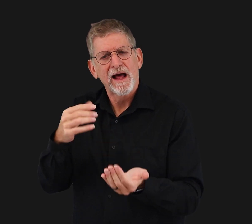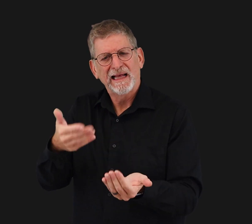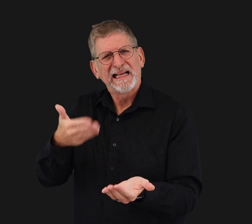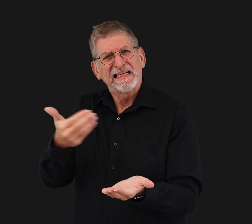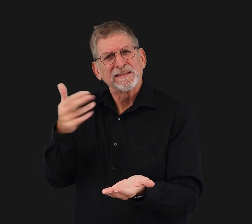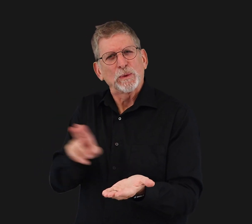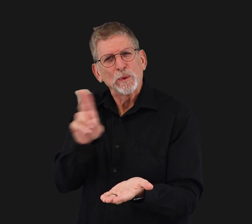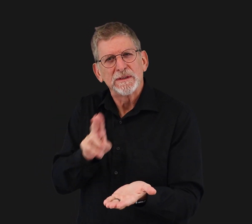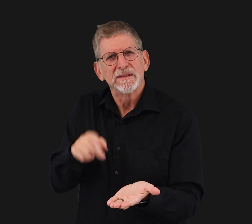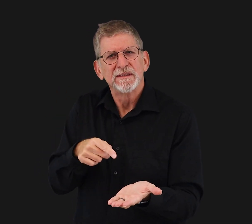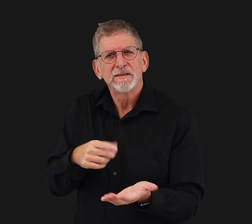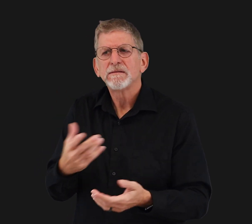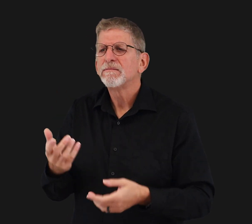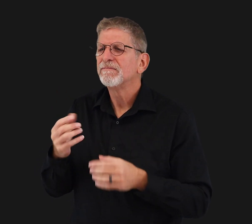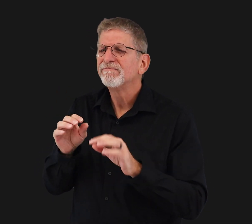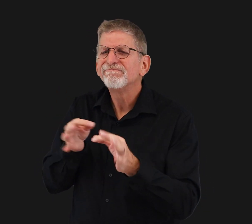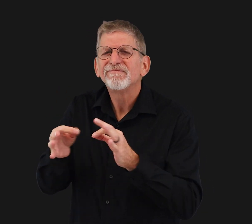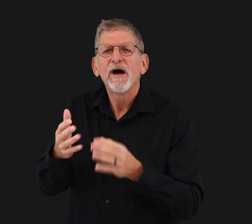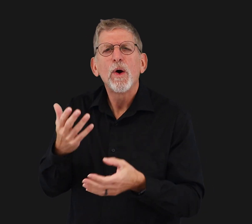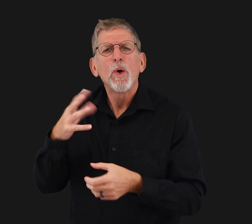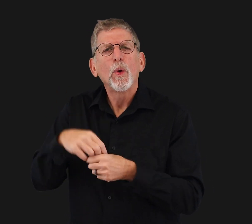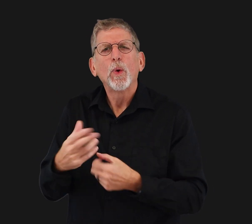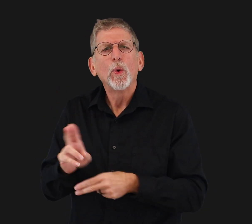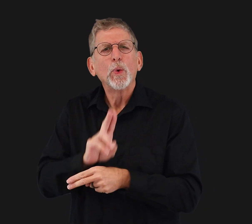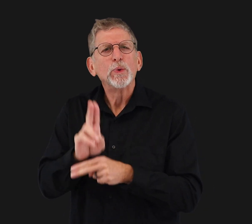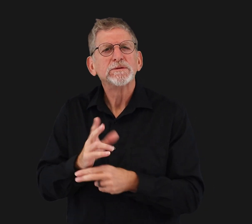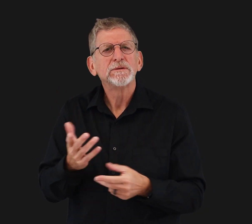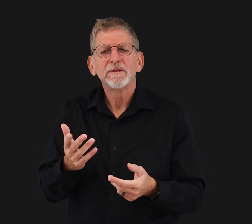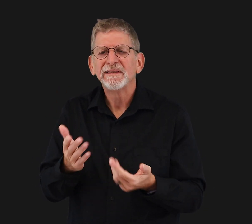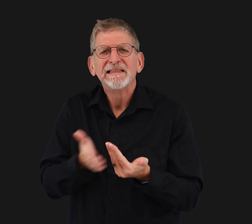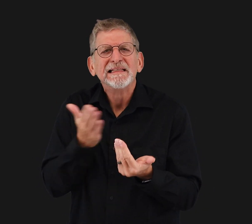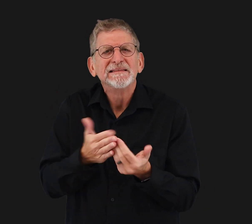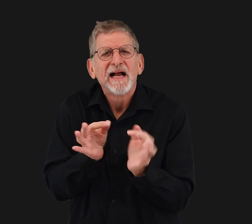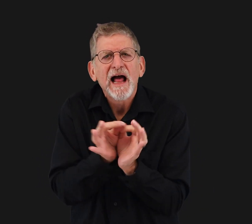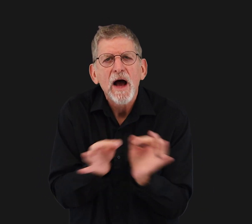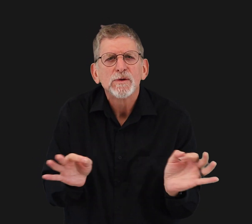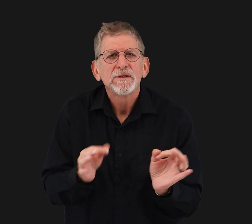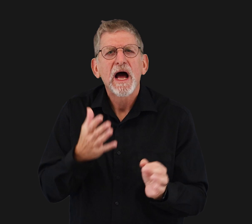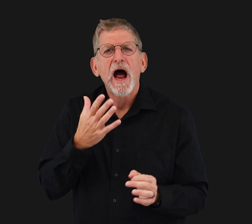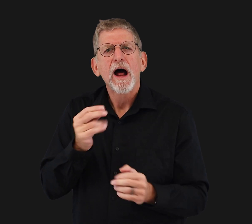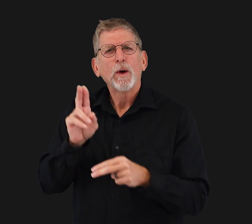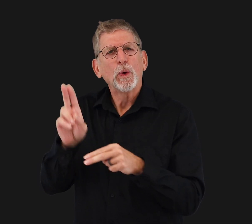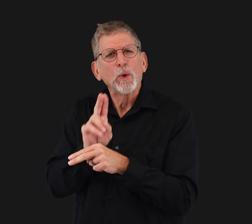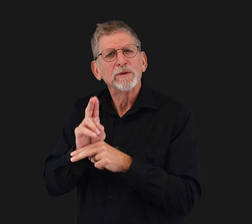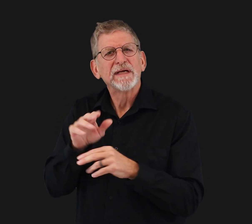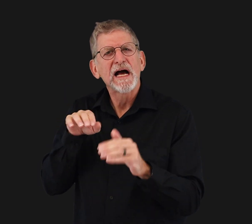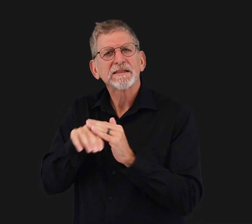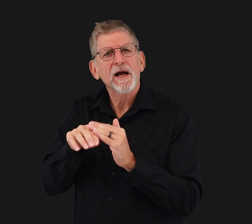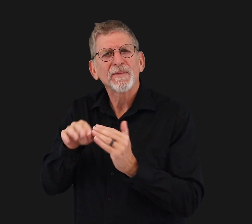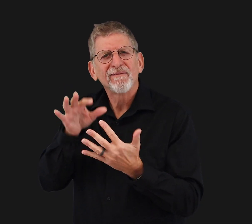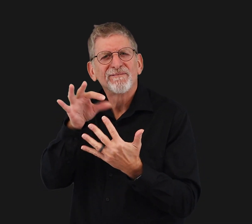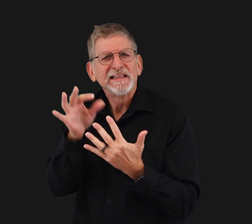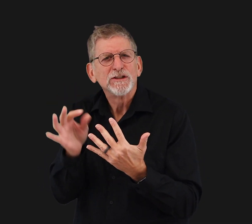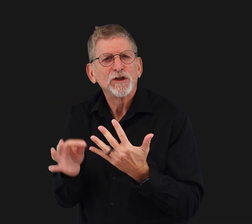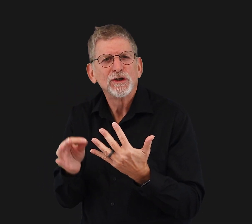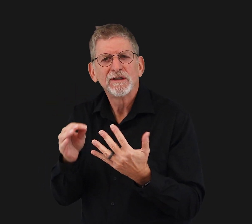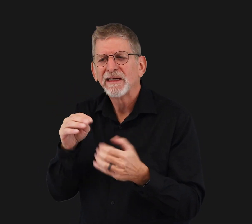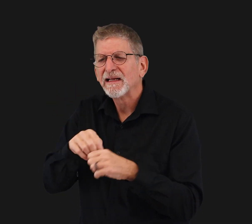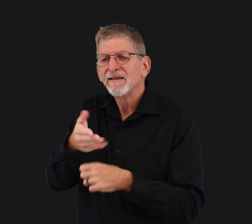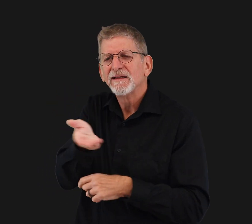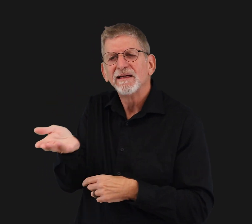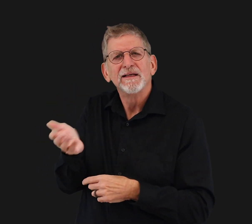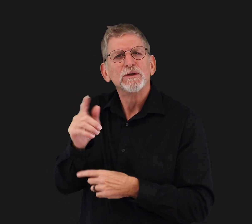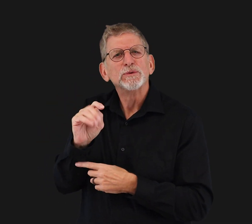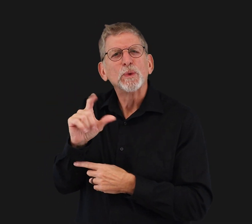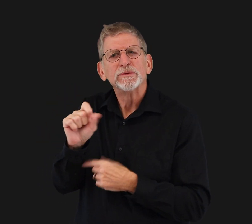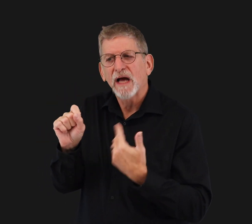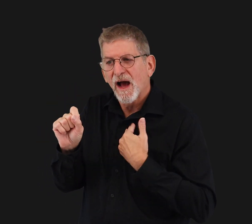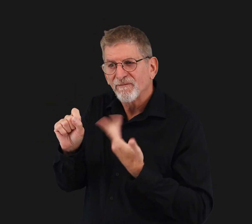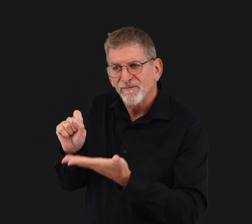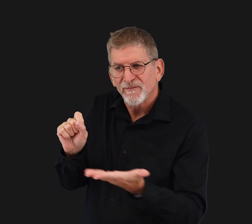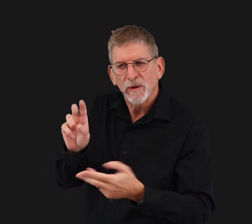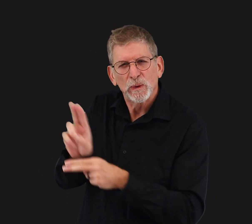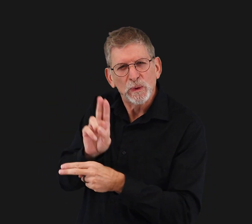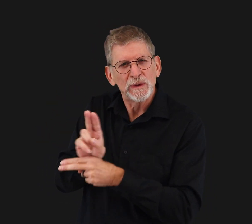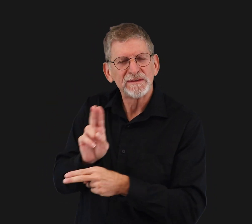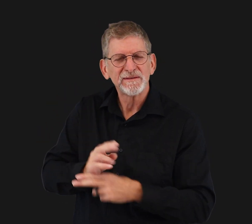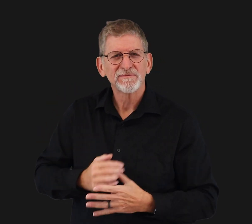including use of plain language and use of accessibility features in existing tools